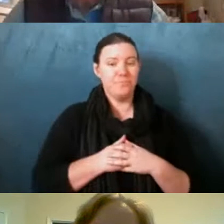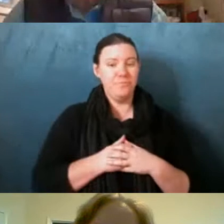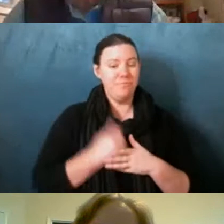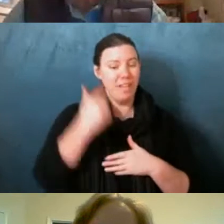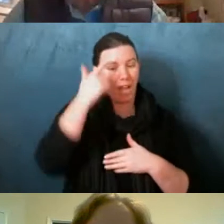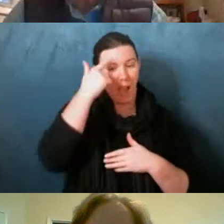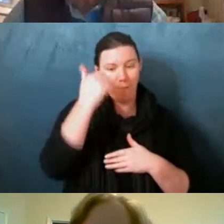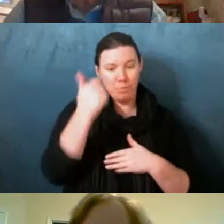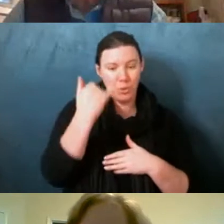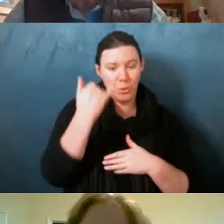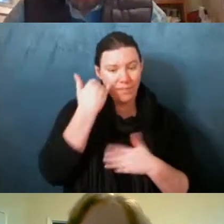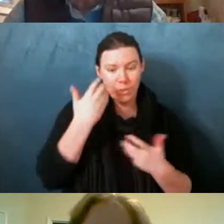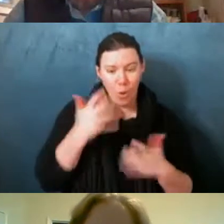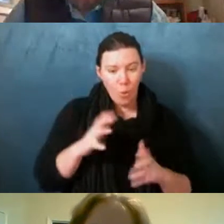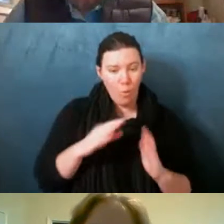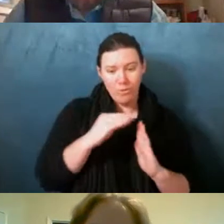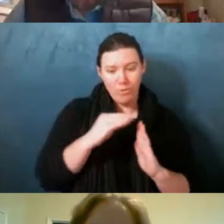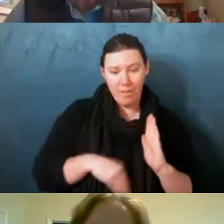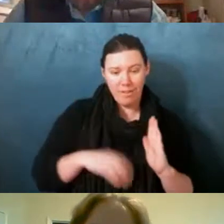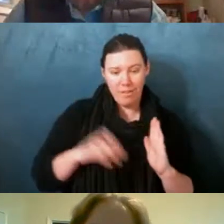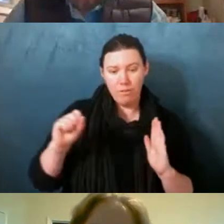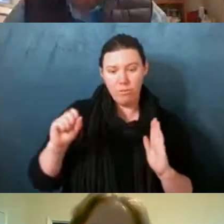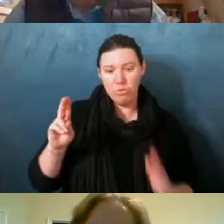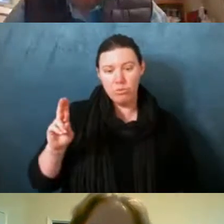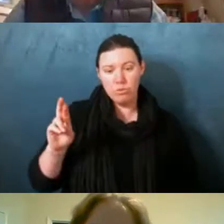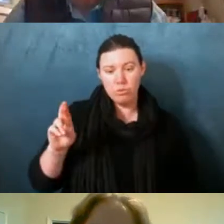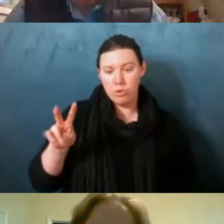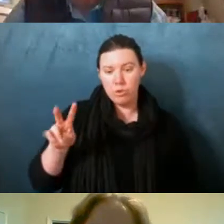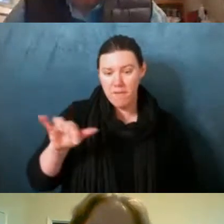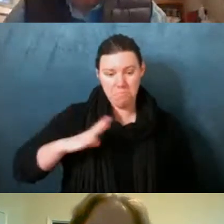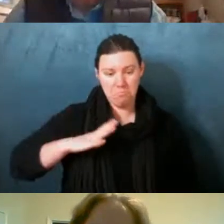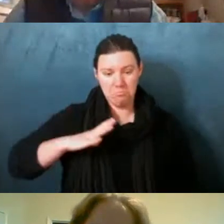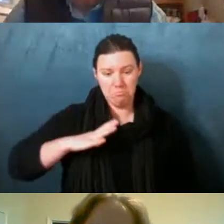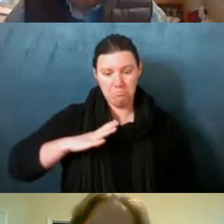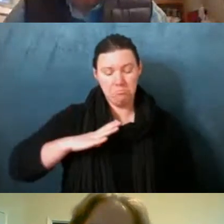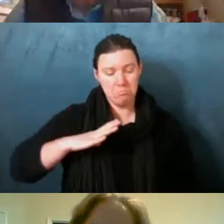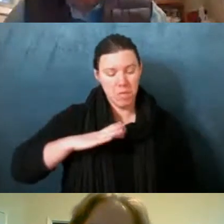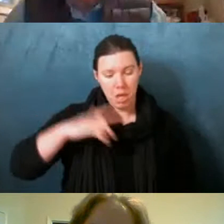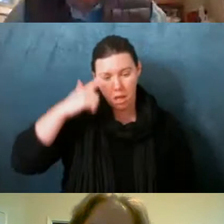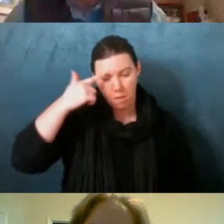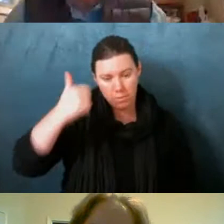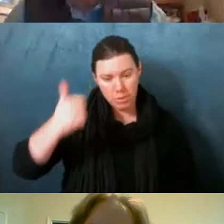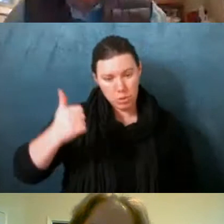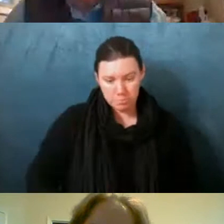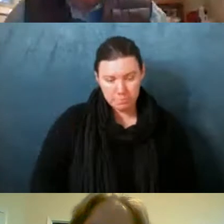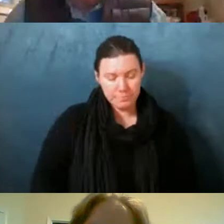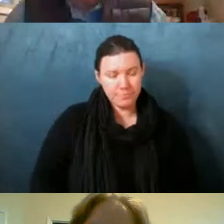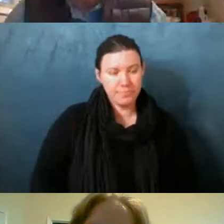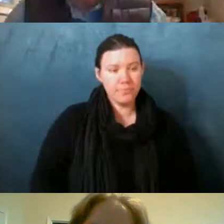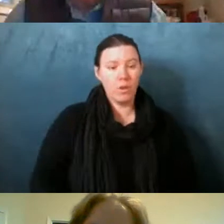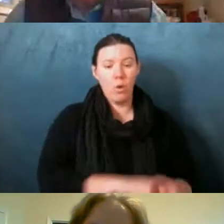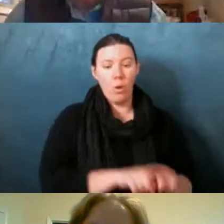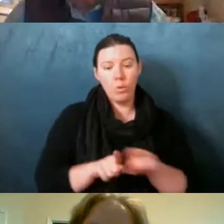especially if you're feeling uncomfortable. We will also post the survey link in the chat. And if you are willing to take the survey,